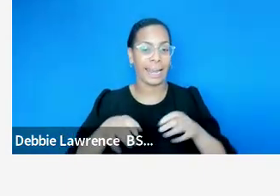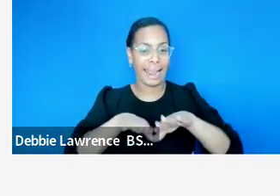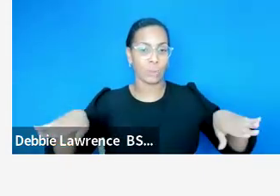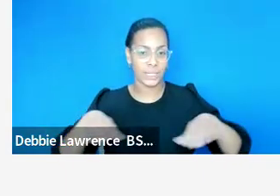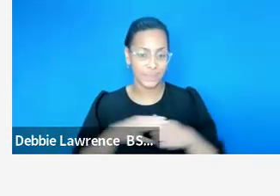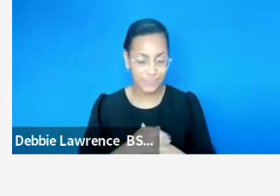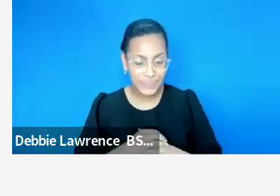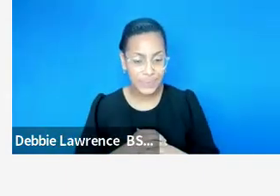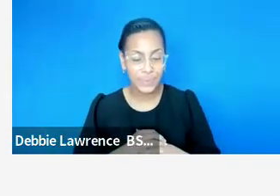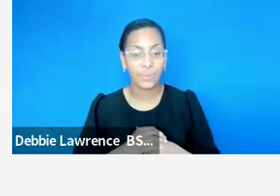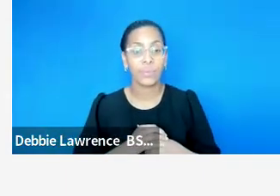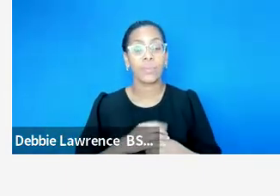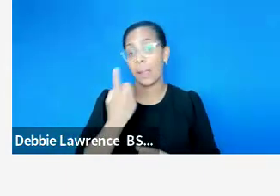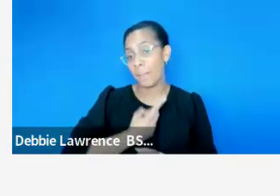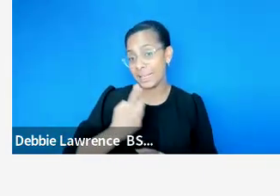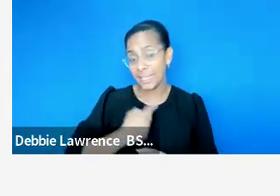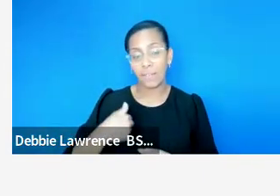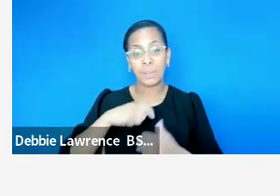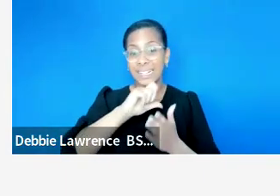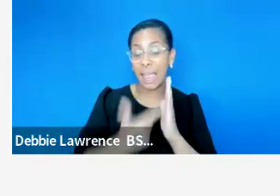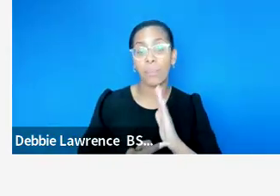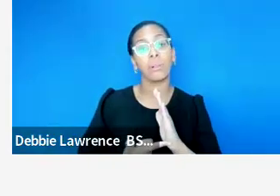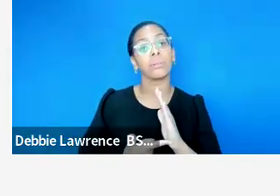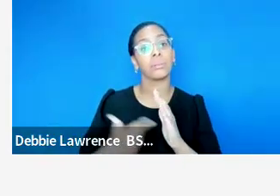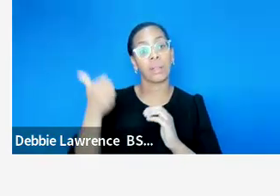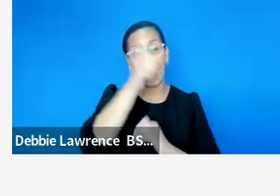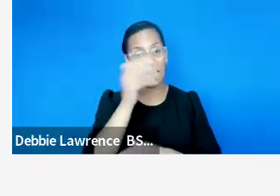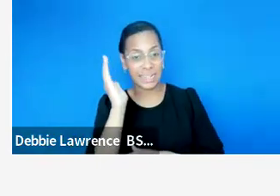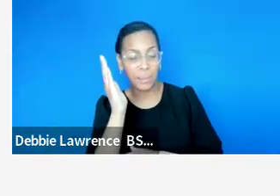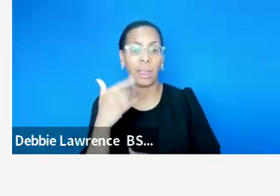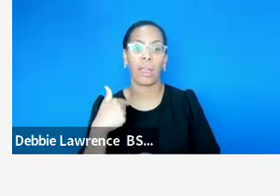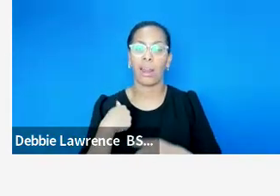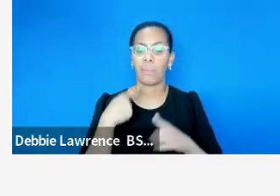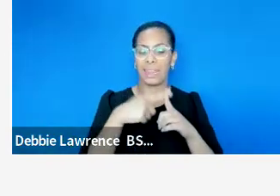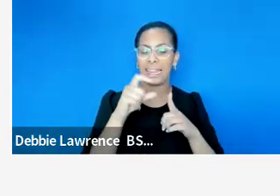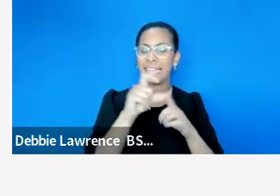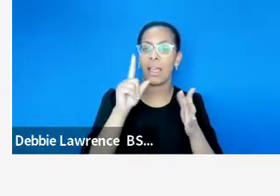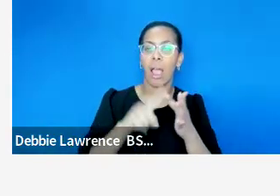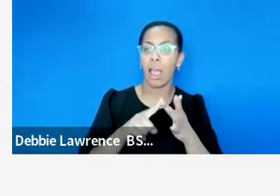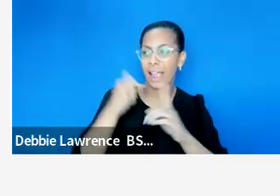So I'm also a disabled academic and EDI advocate in UK higher education.